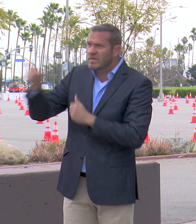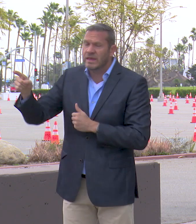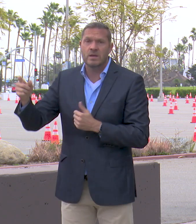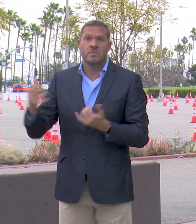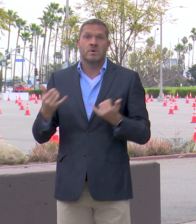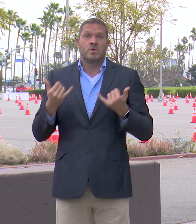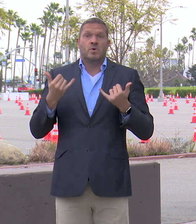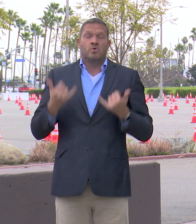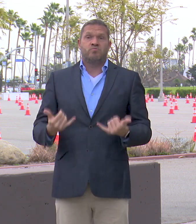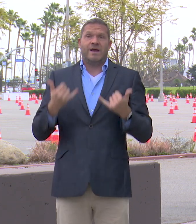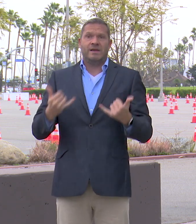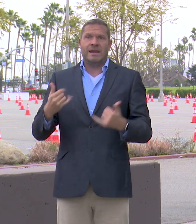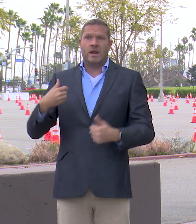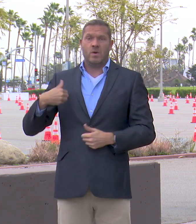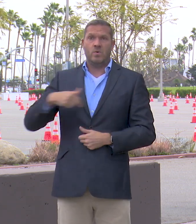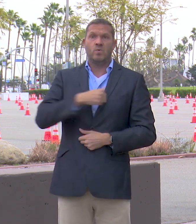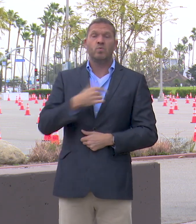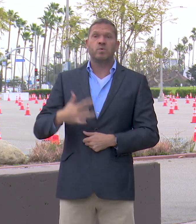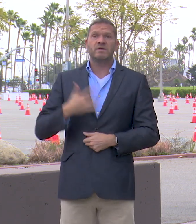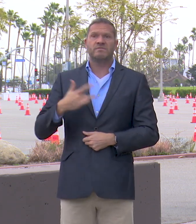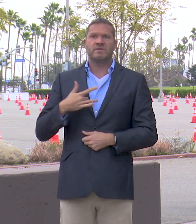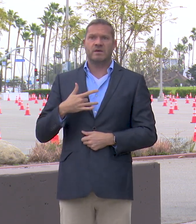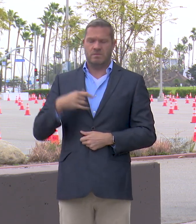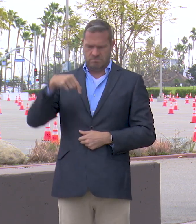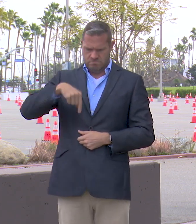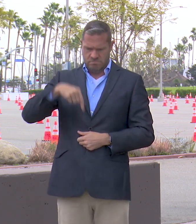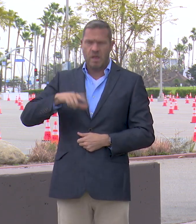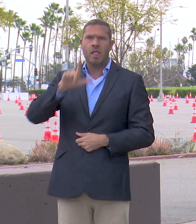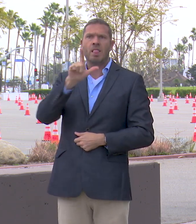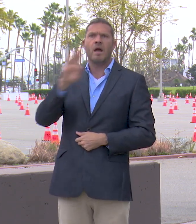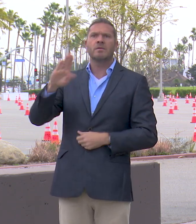a sense that we are getting something right here in the city.